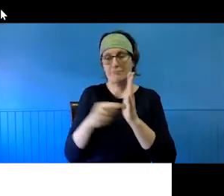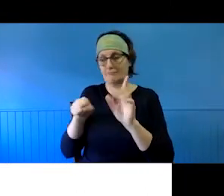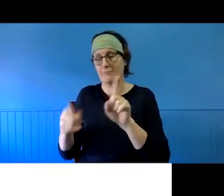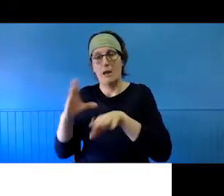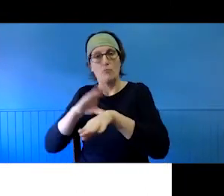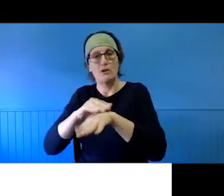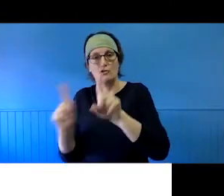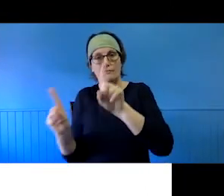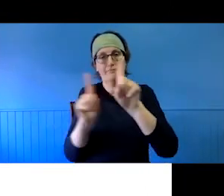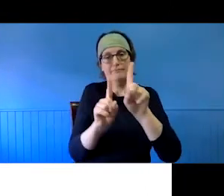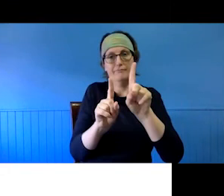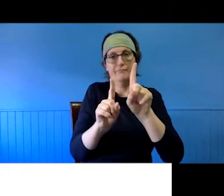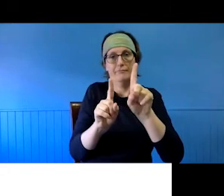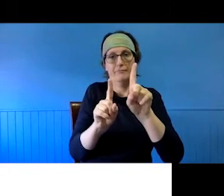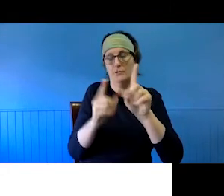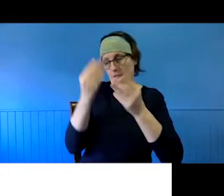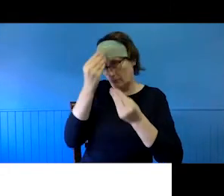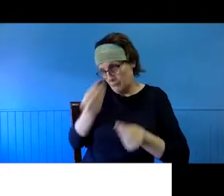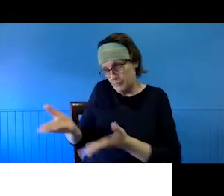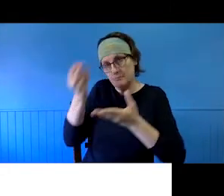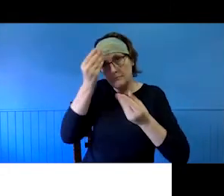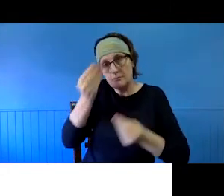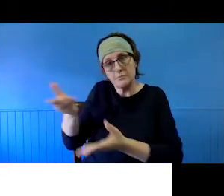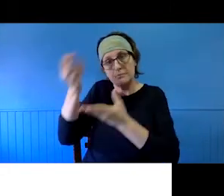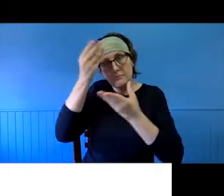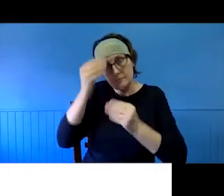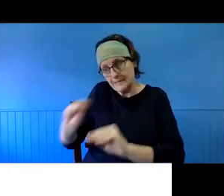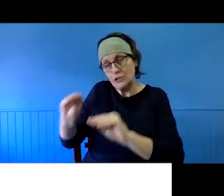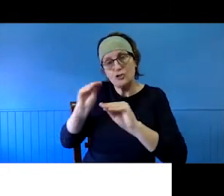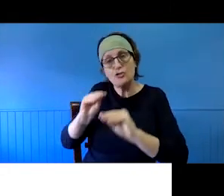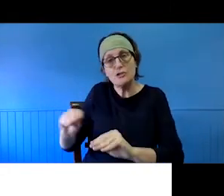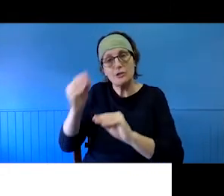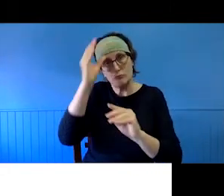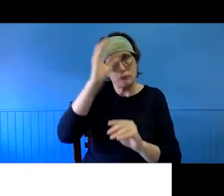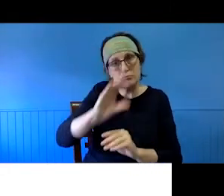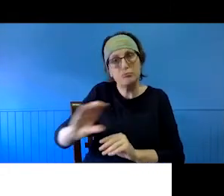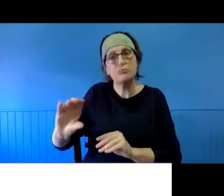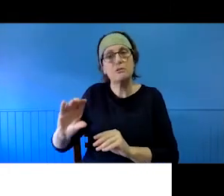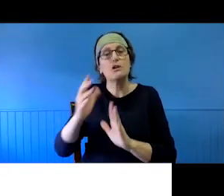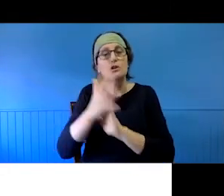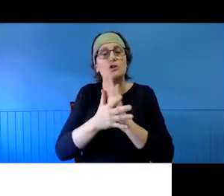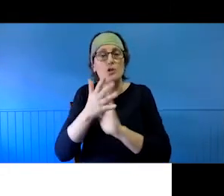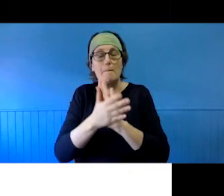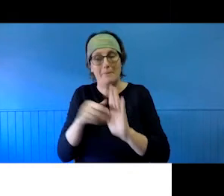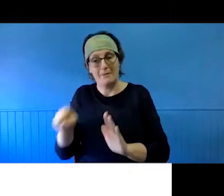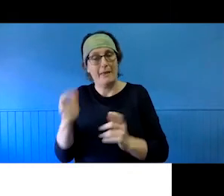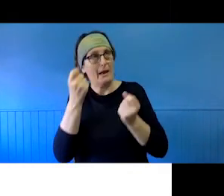It is the sharing of knowledge, ideas and skills so that a deeper understanding of systems, beliefs